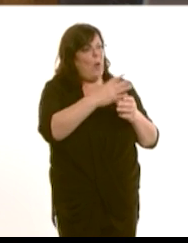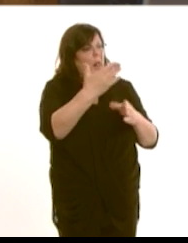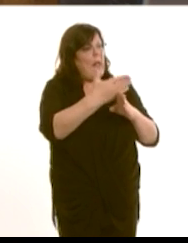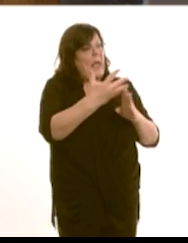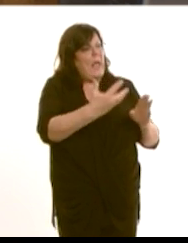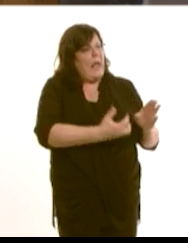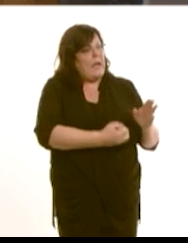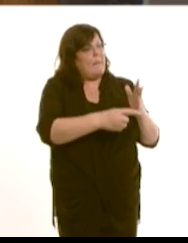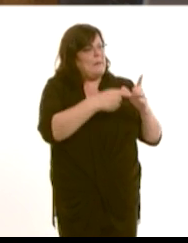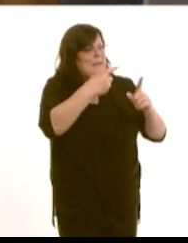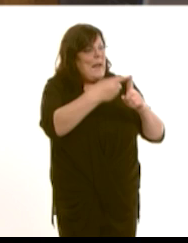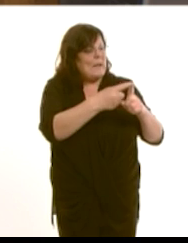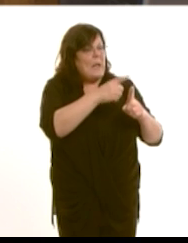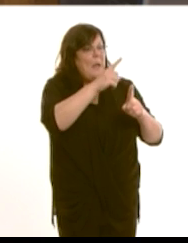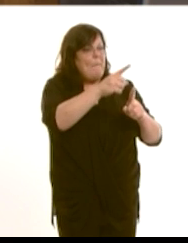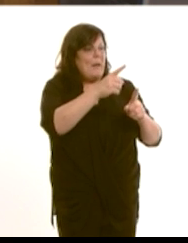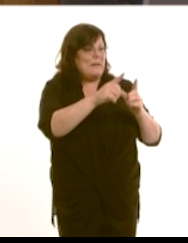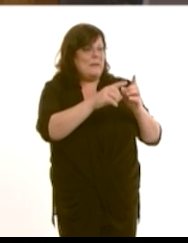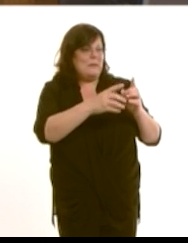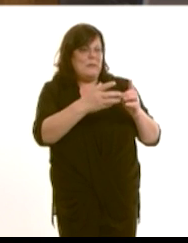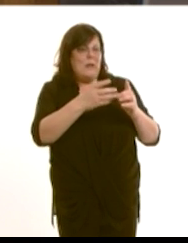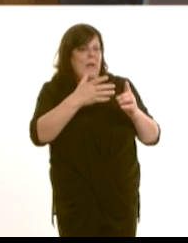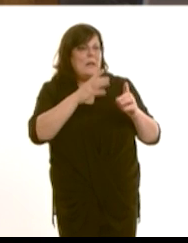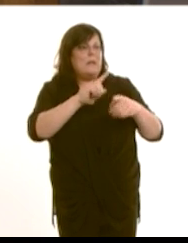so that the tax didnít go to where people work rather than where they live.